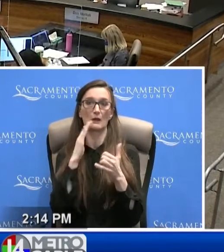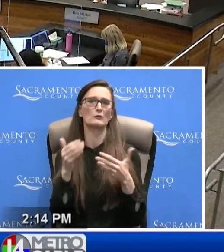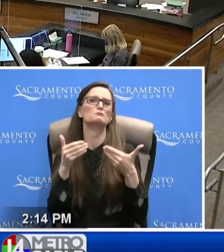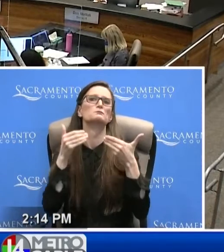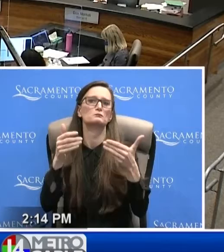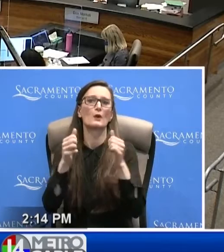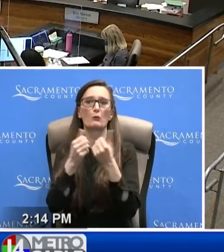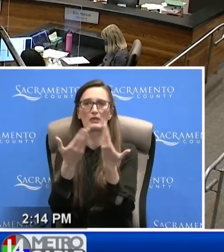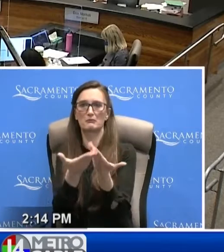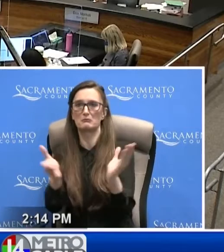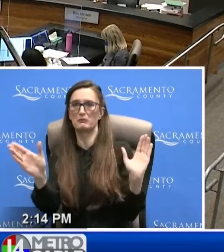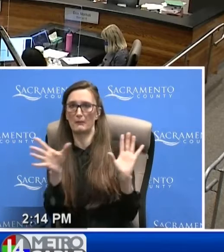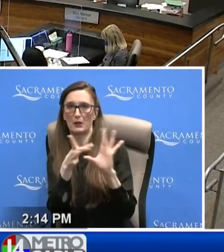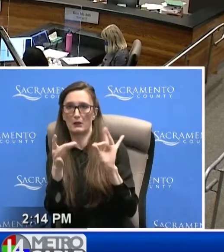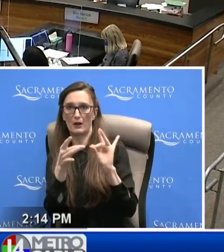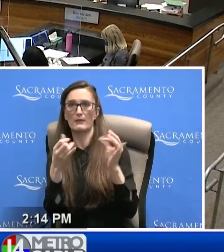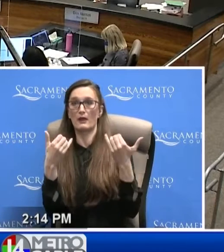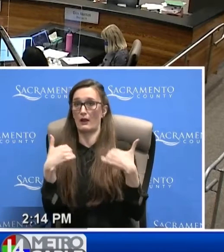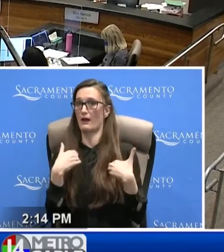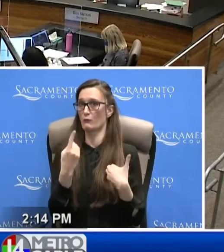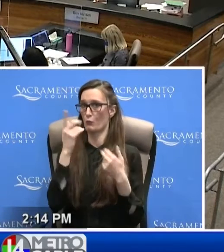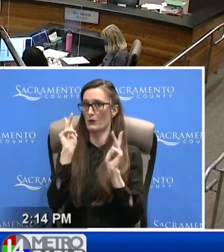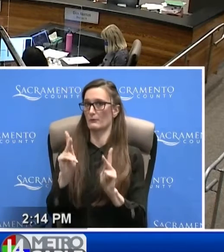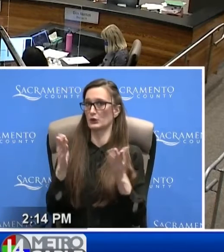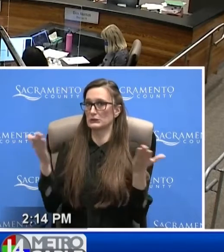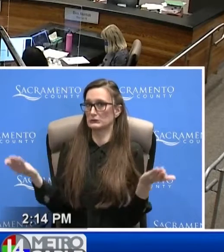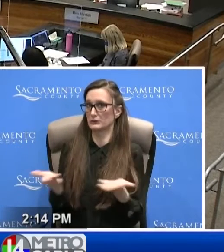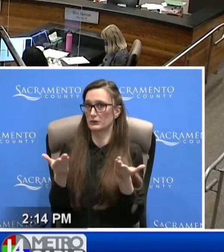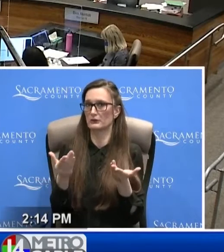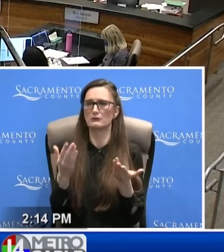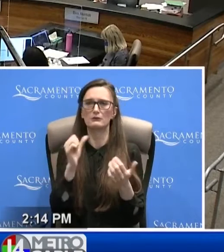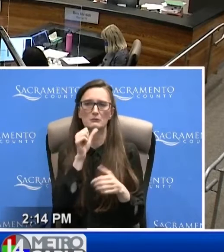We do have one in chambers, and I don't know if we have anyone on the phone